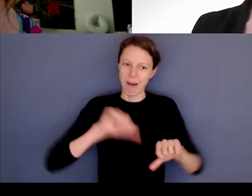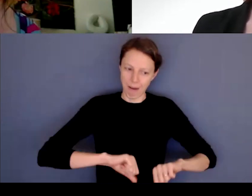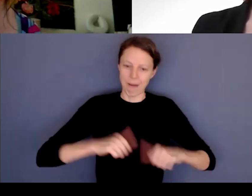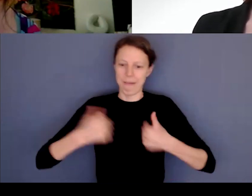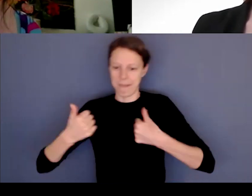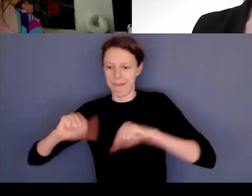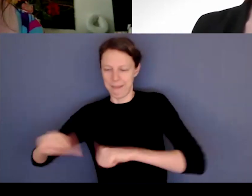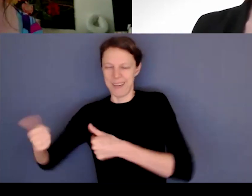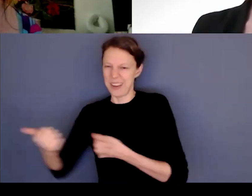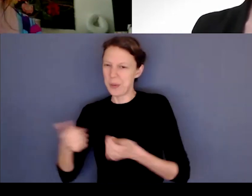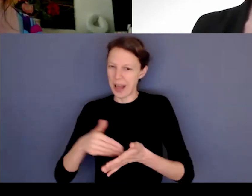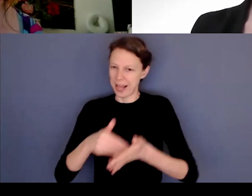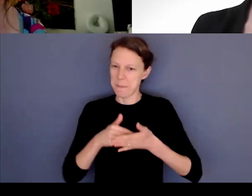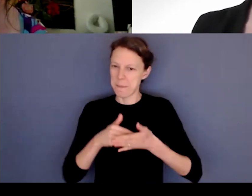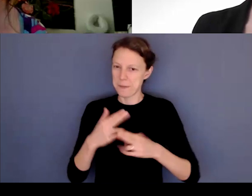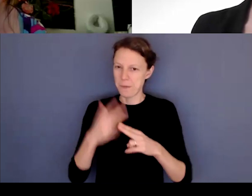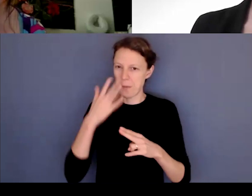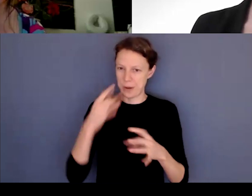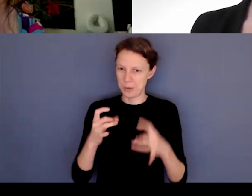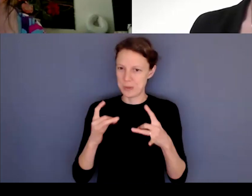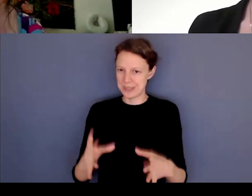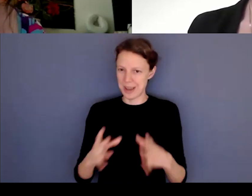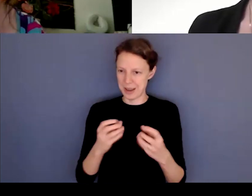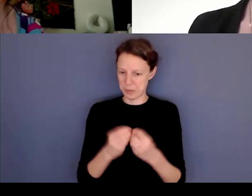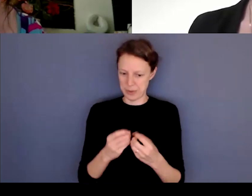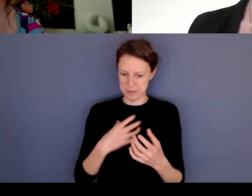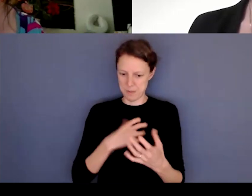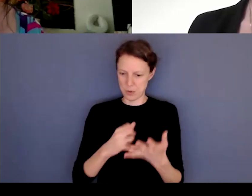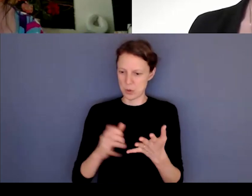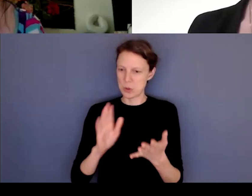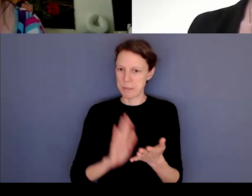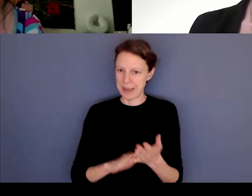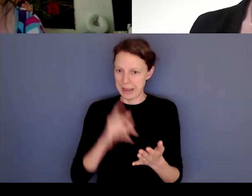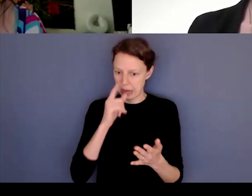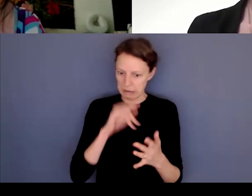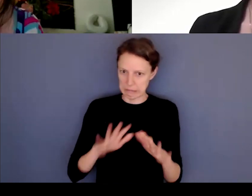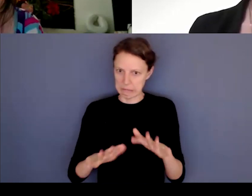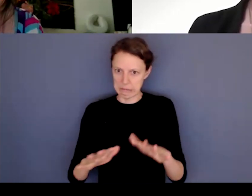people who are kind of starting to go down this road, which can be a, you know, a rocky and scary place to go, but